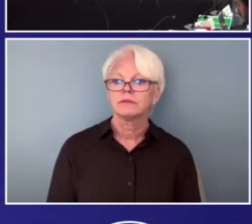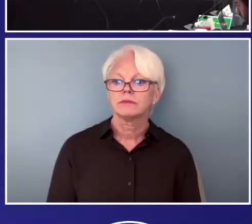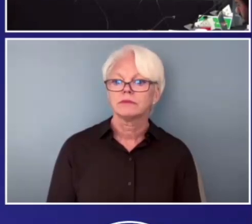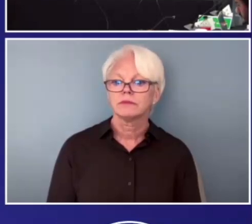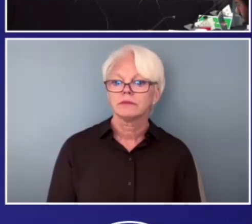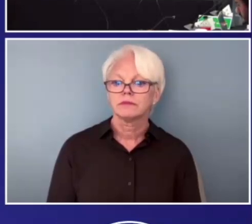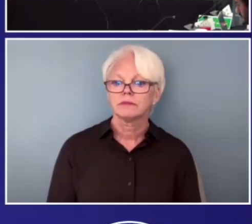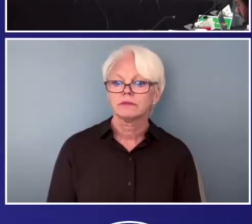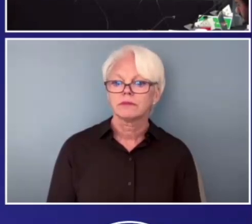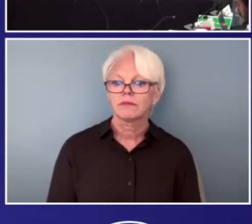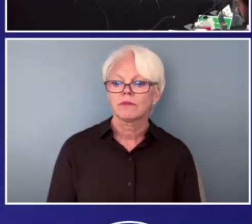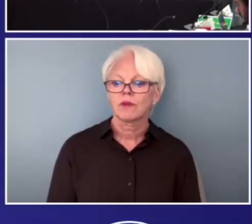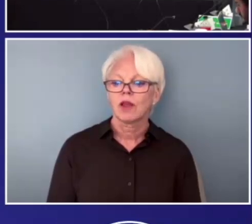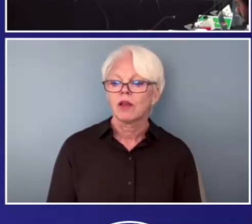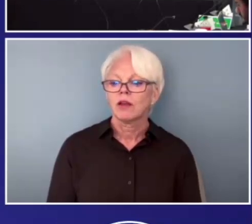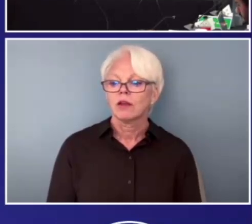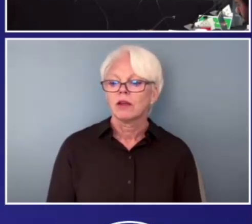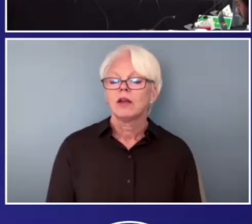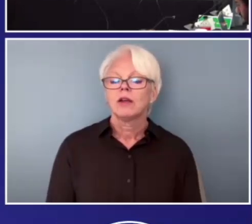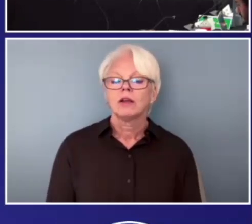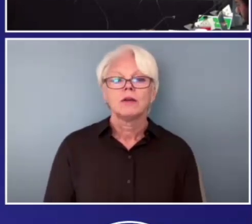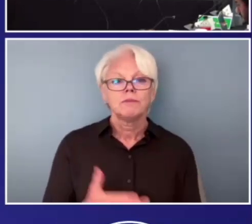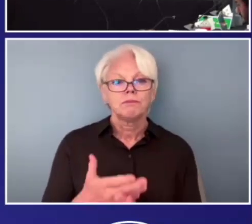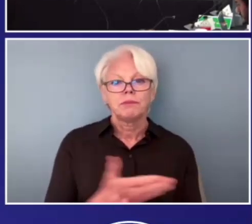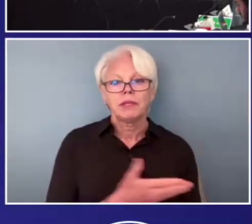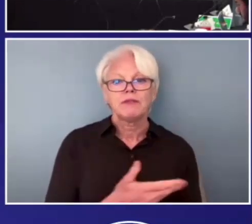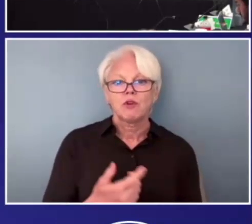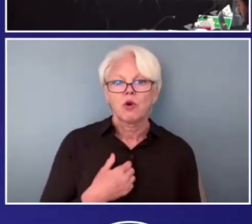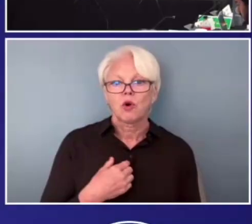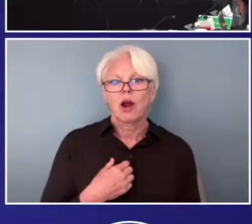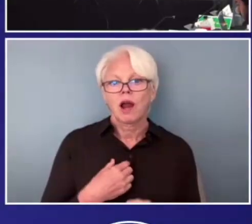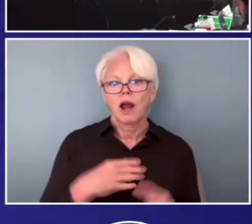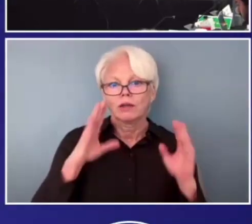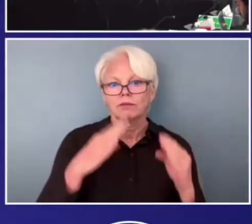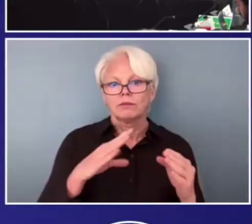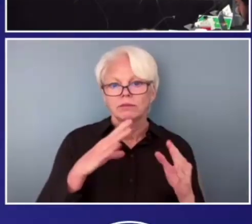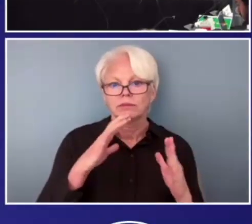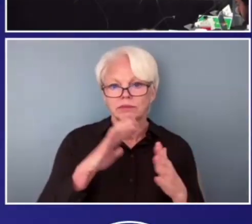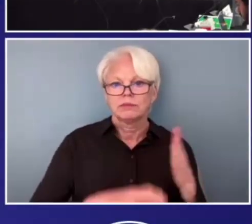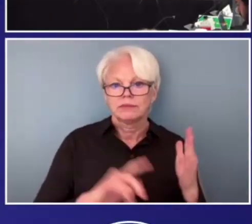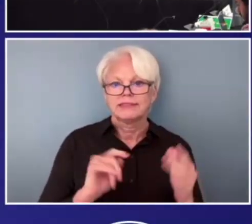So before I get into the text, I do want to take a look at --